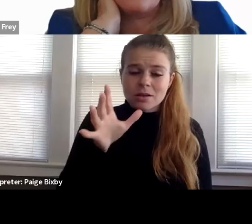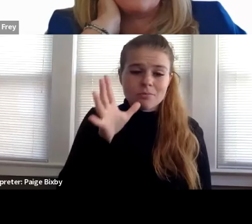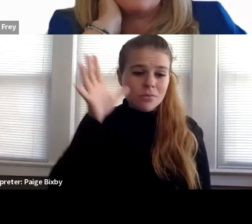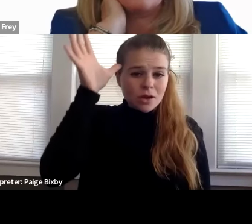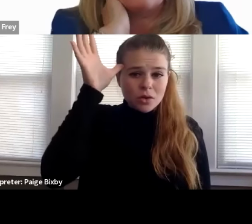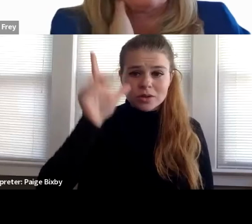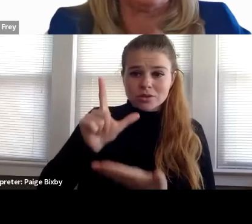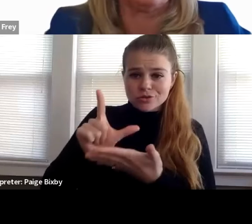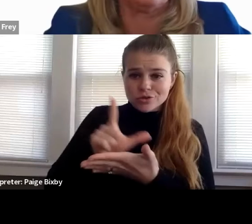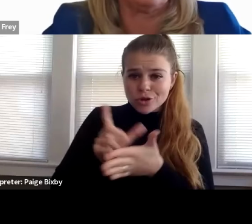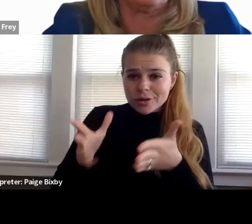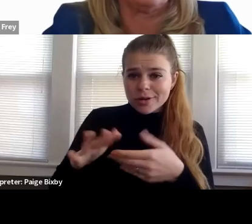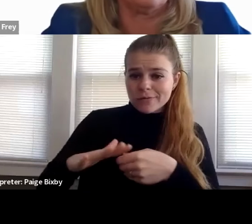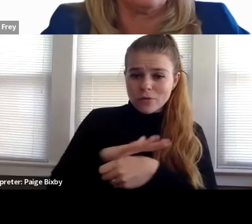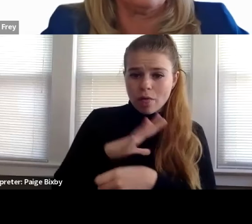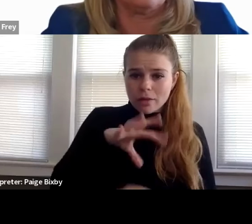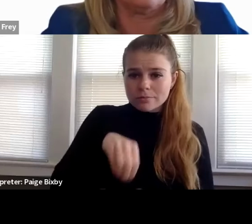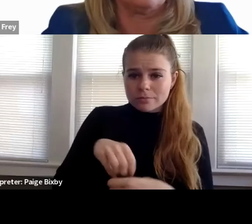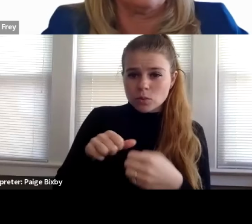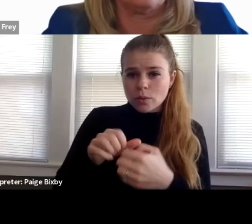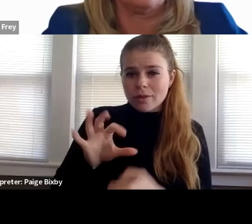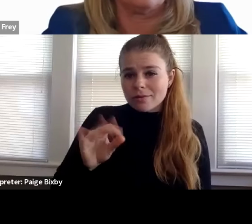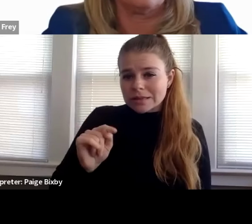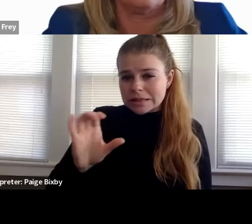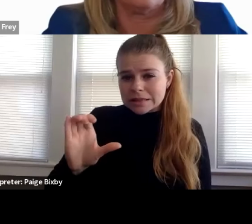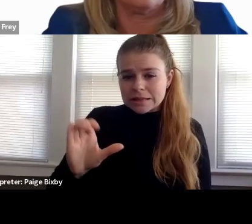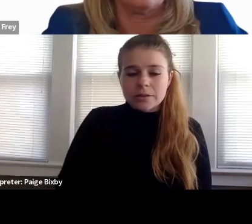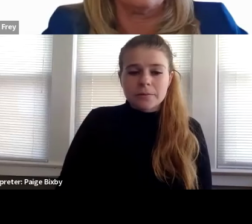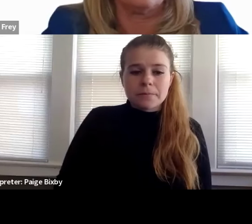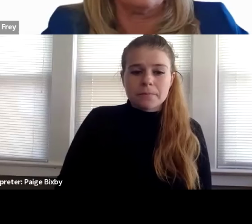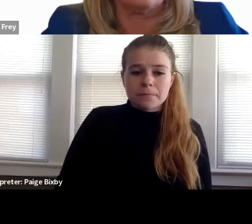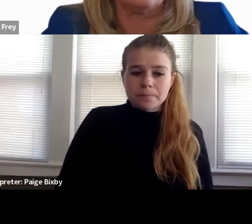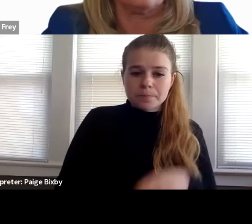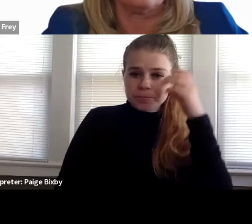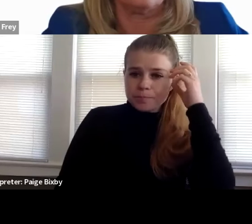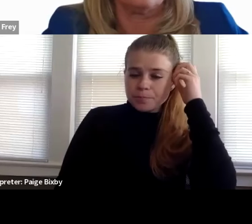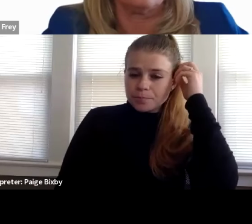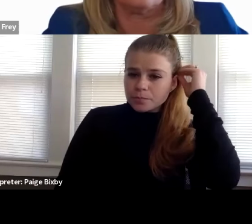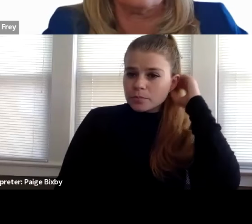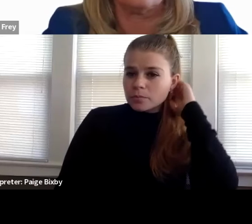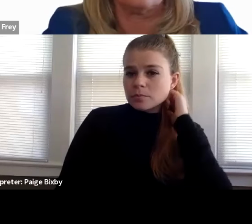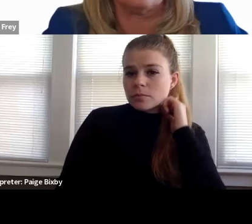who are fully engaged in family treatment court. They can list for their clients immediately.